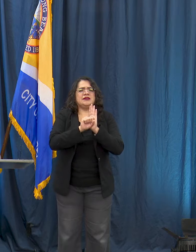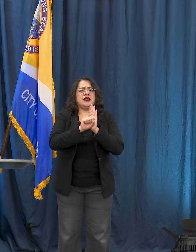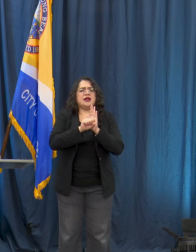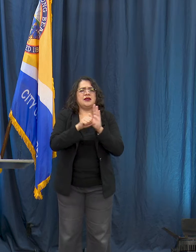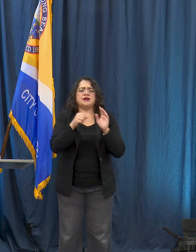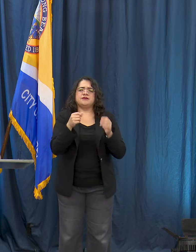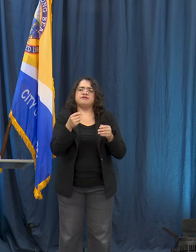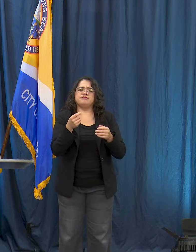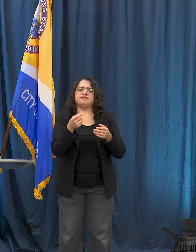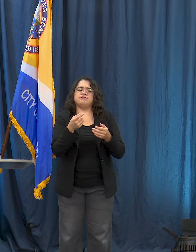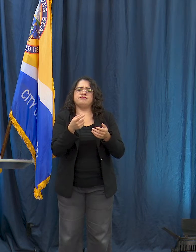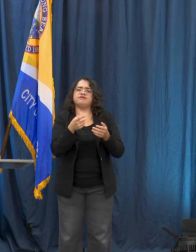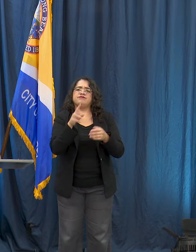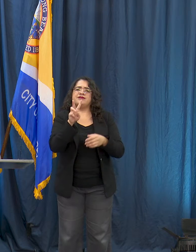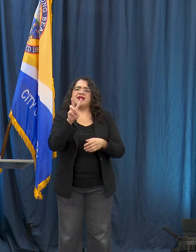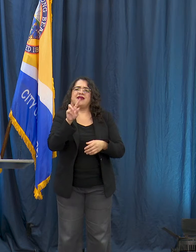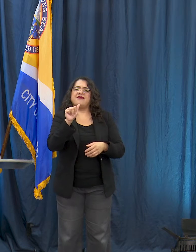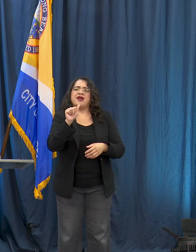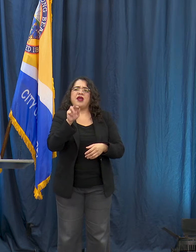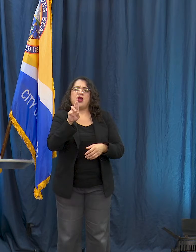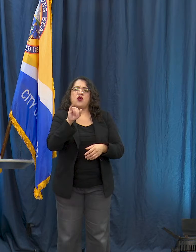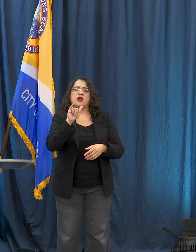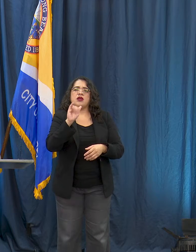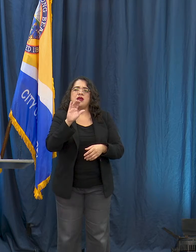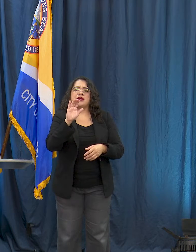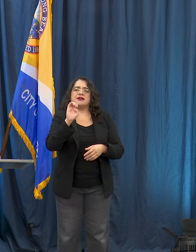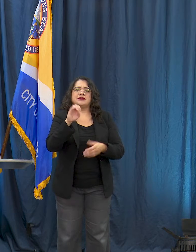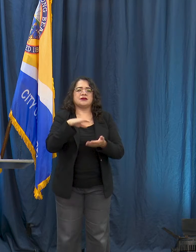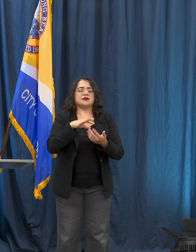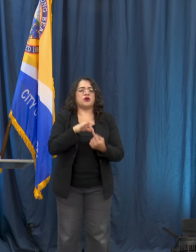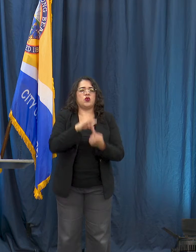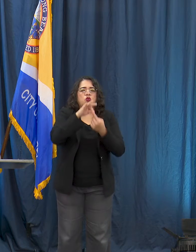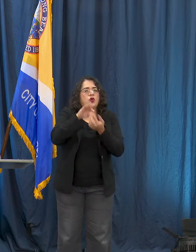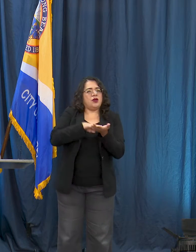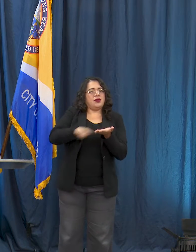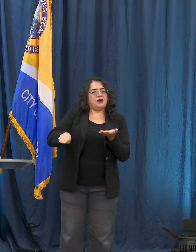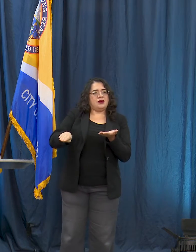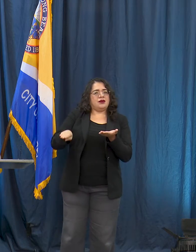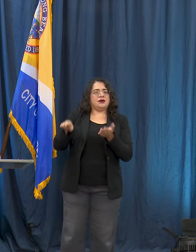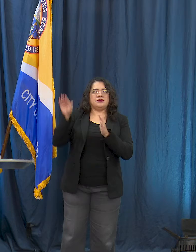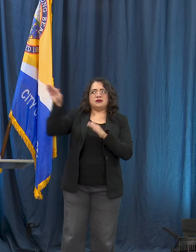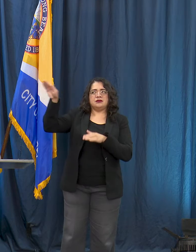you could move more quickly through the different industries. We did apply with LA county but we've been tracking on our data here as